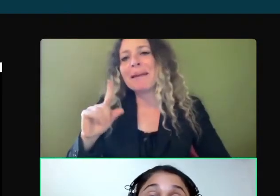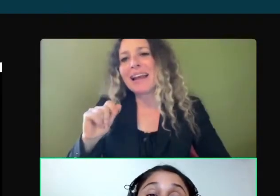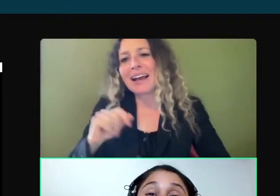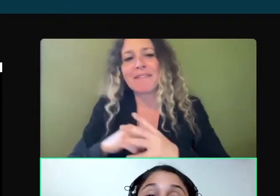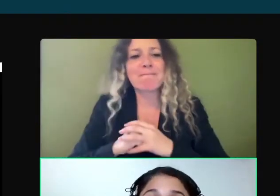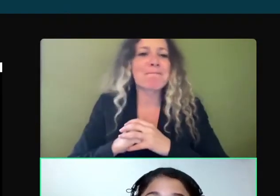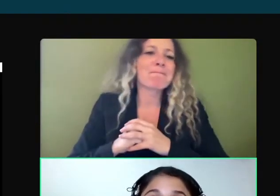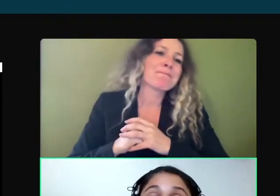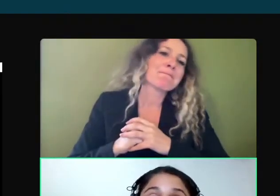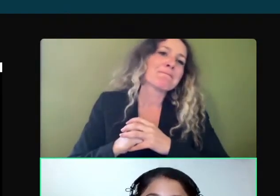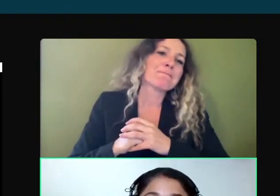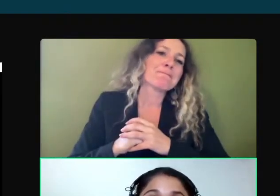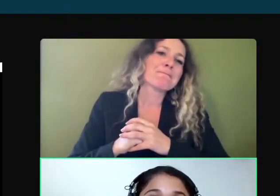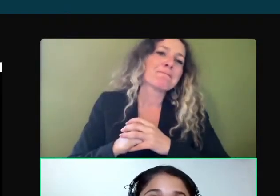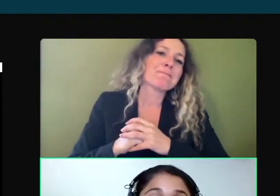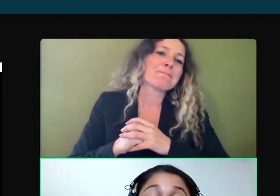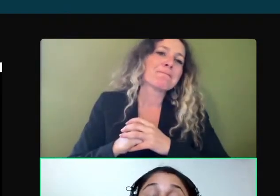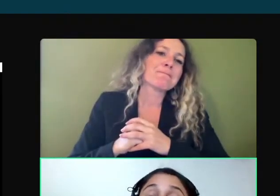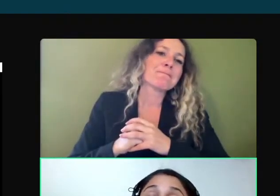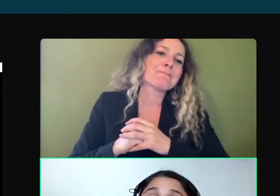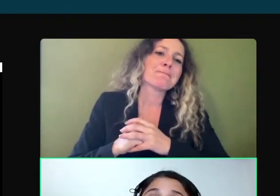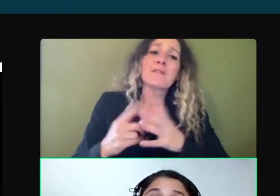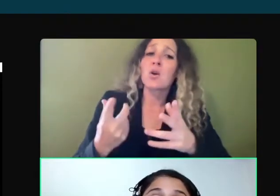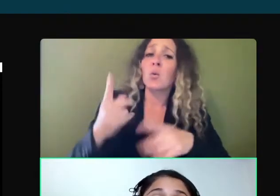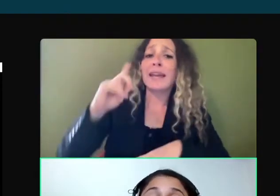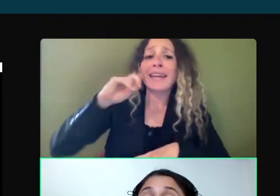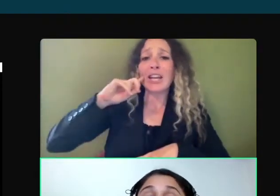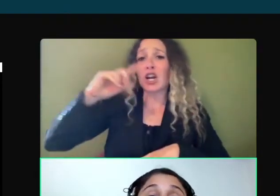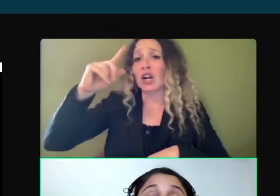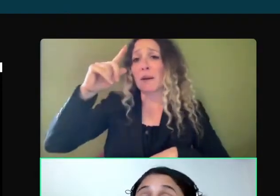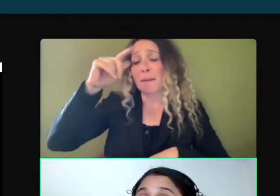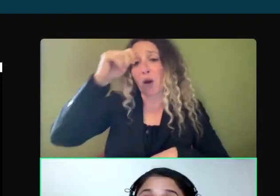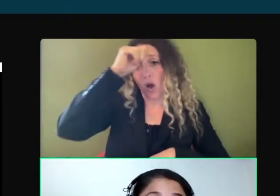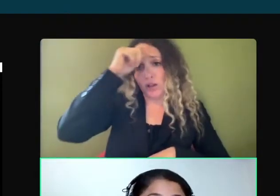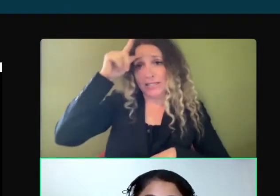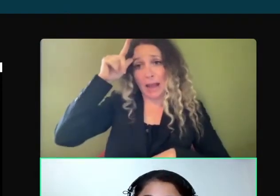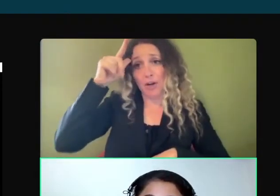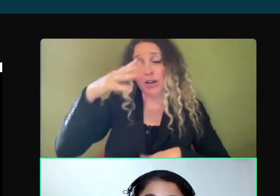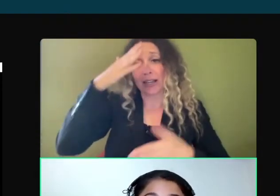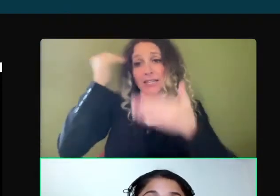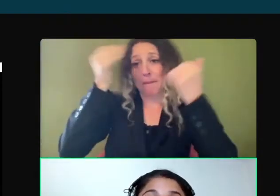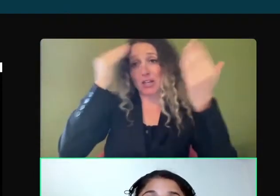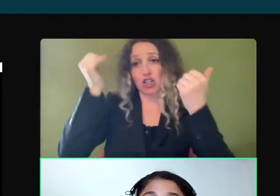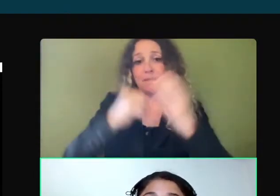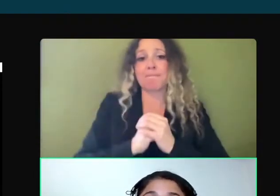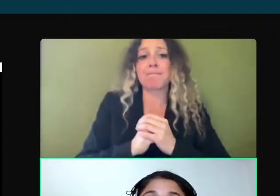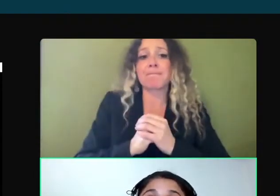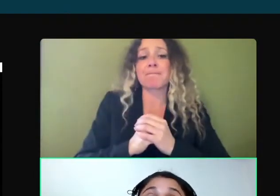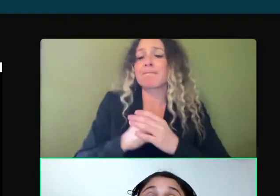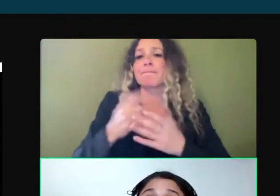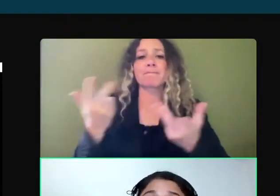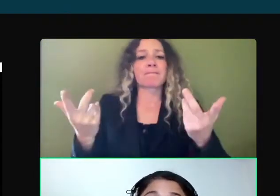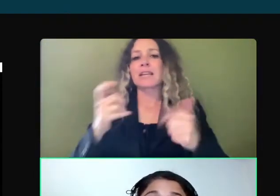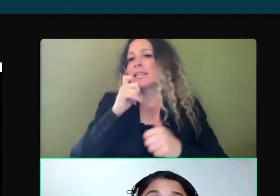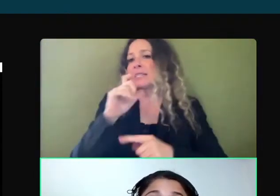terms like Alzheimer's and dementia, but actually dementia is not one disease. It is a syndrome or